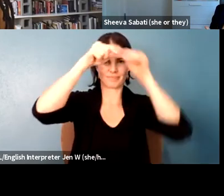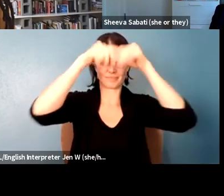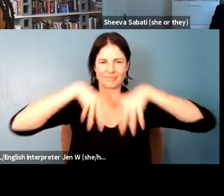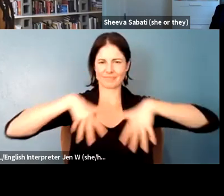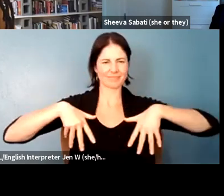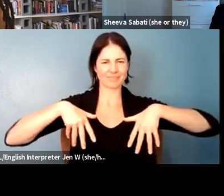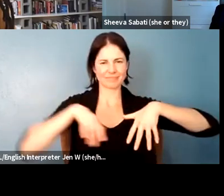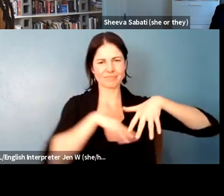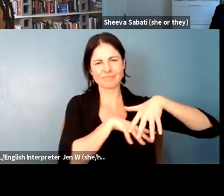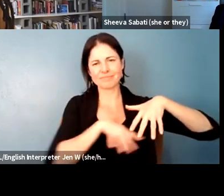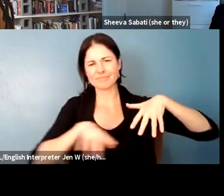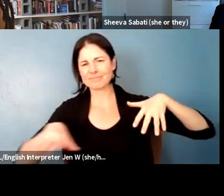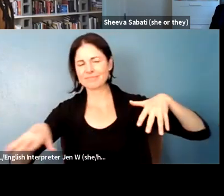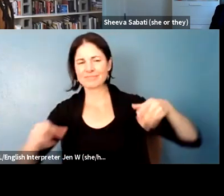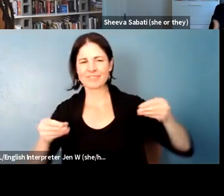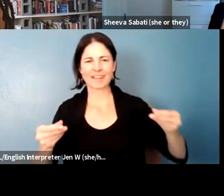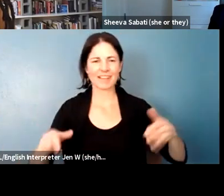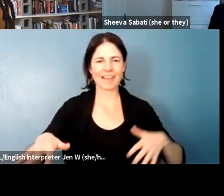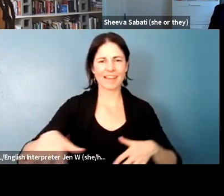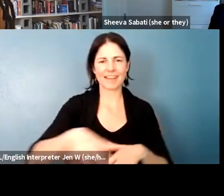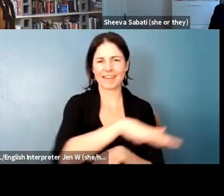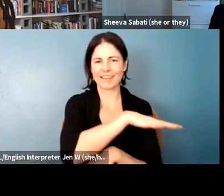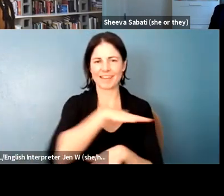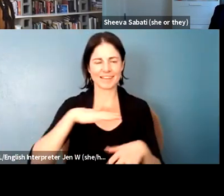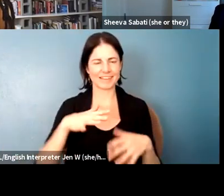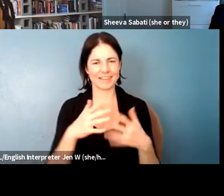human beings and the land that actually sustains our lives